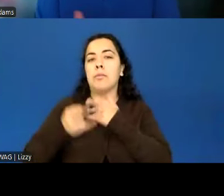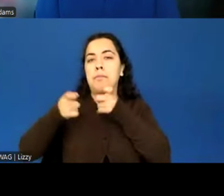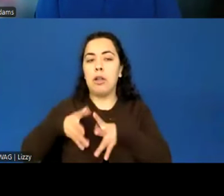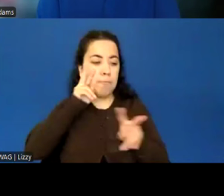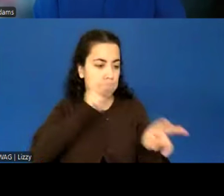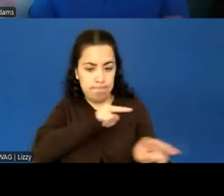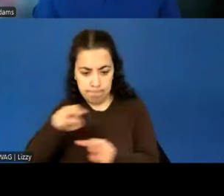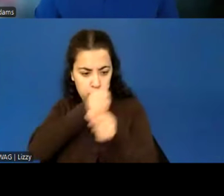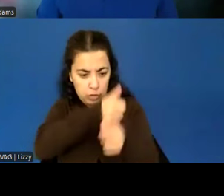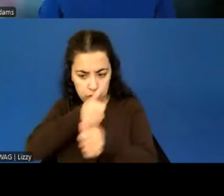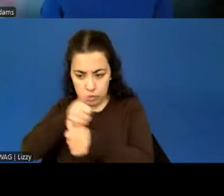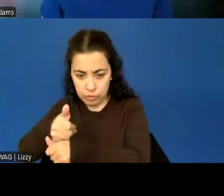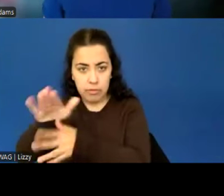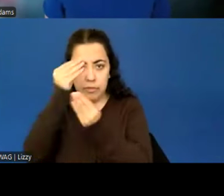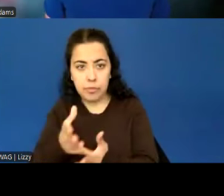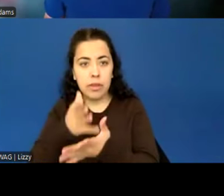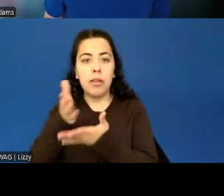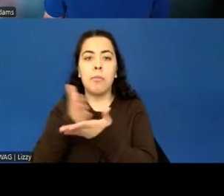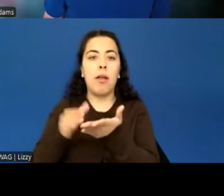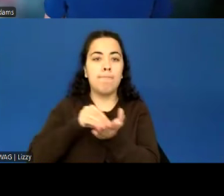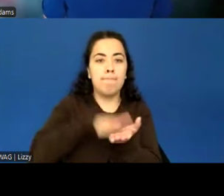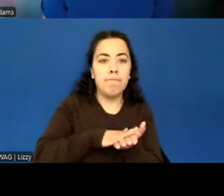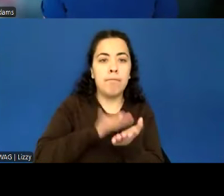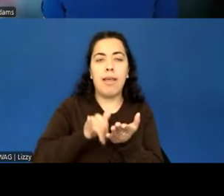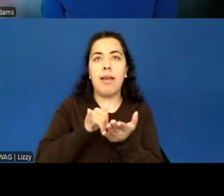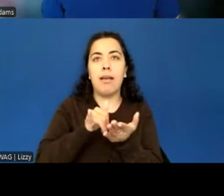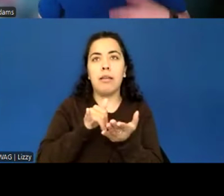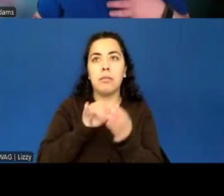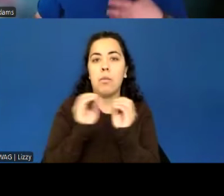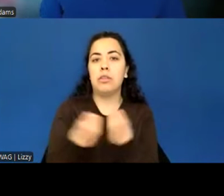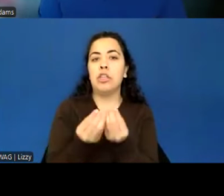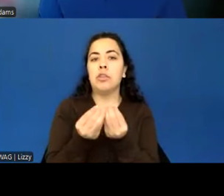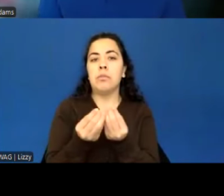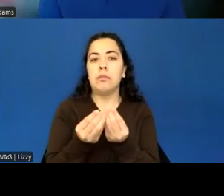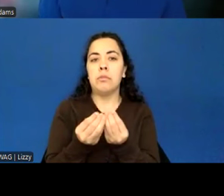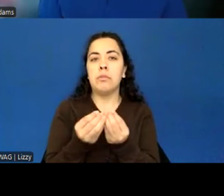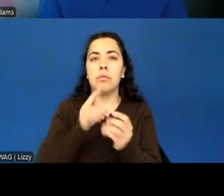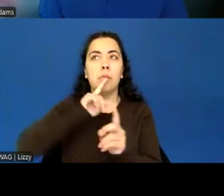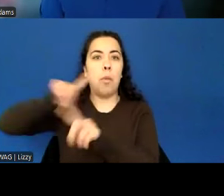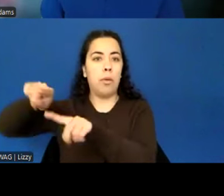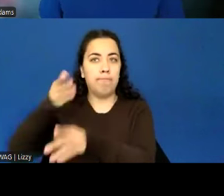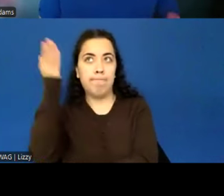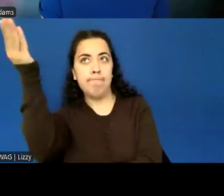reporting out to other parts of the organization. And, of course, the experience gathered in